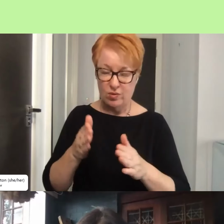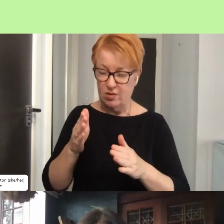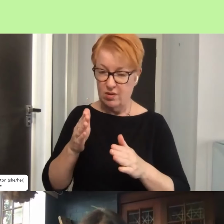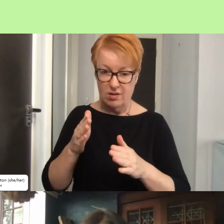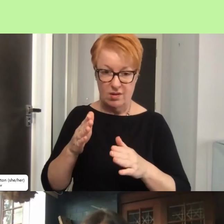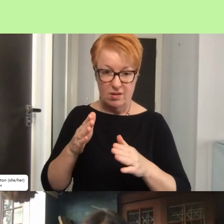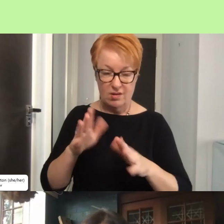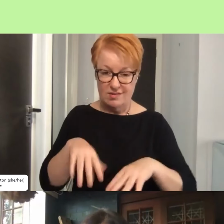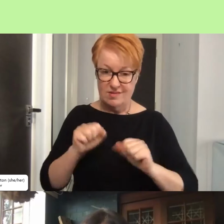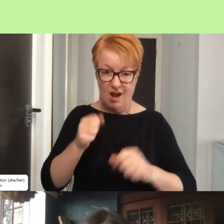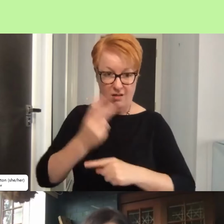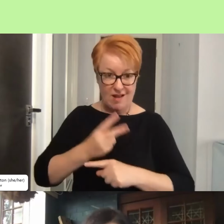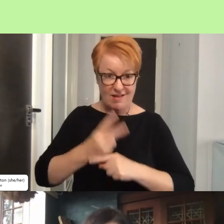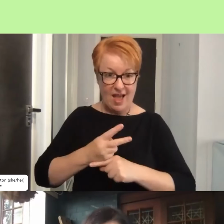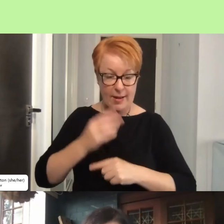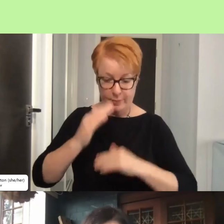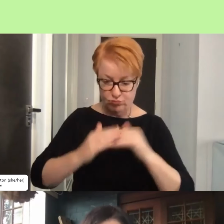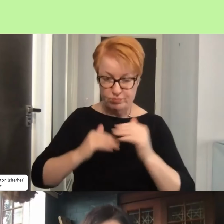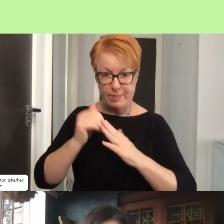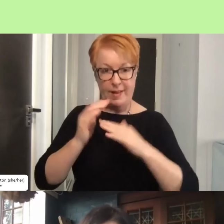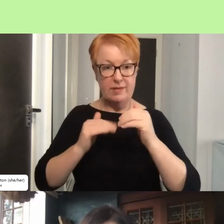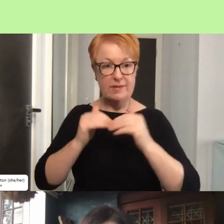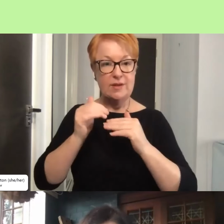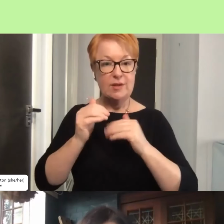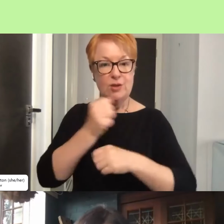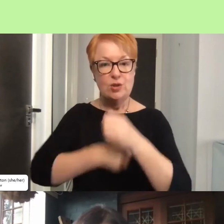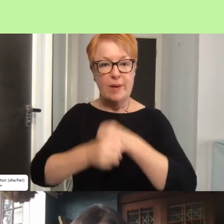to go from a traditional public art making projects